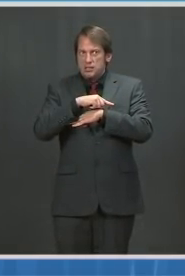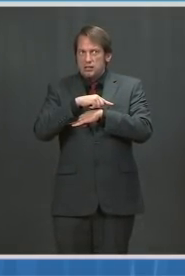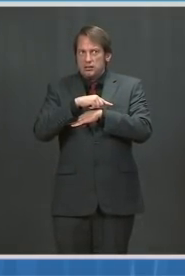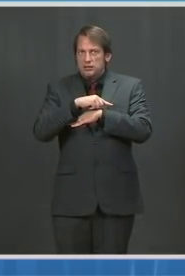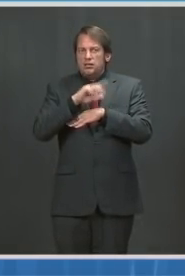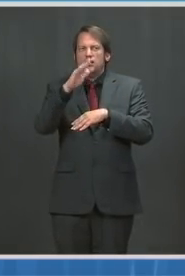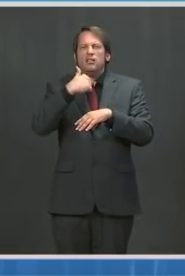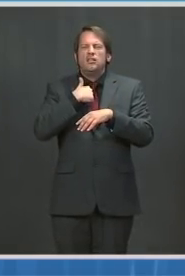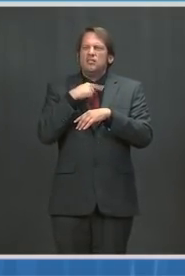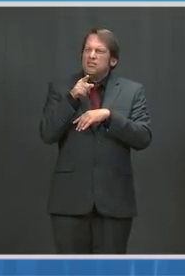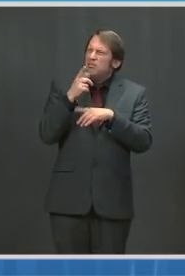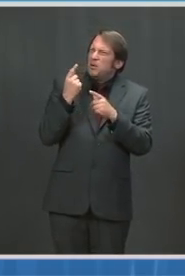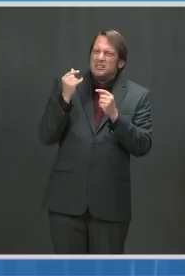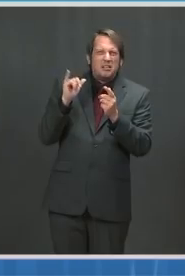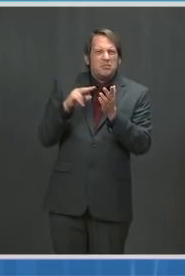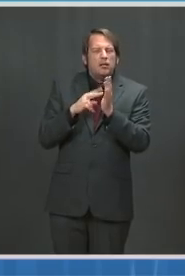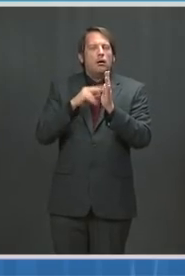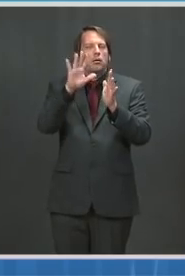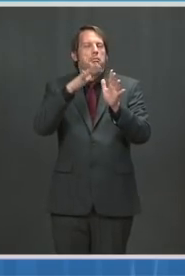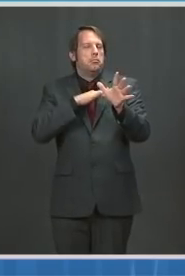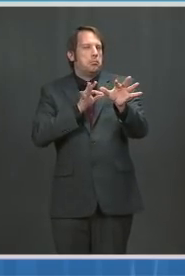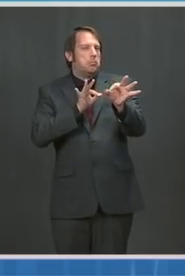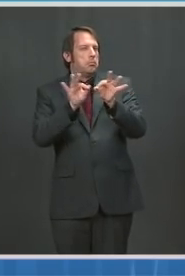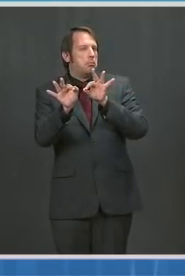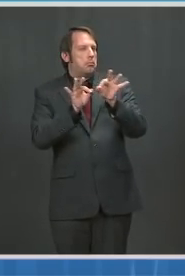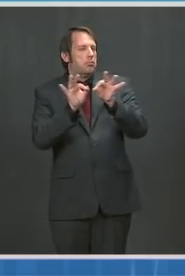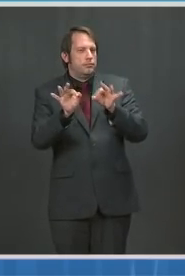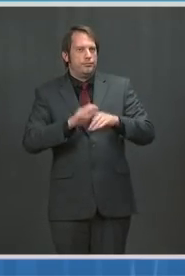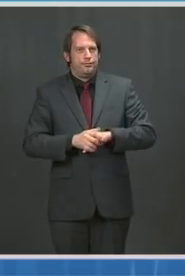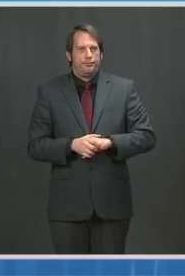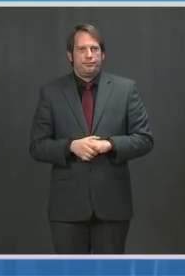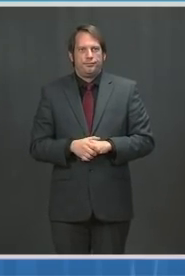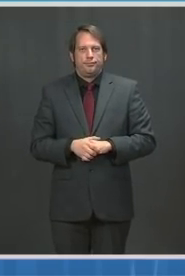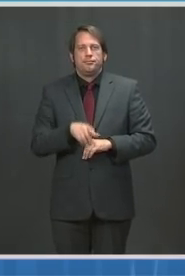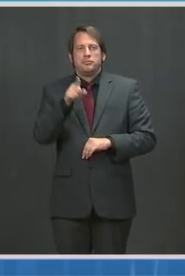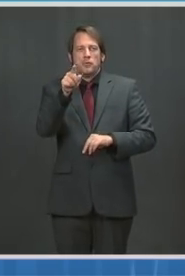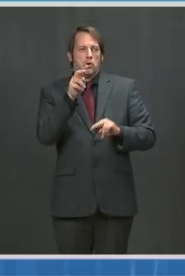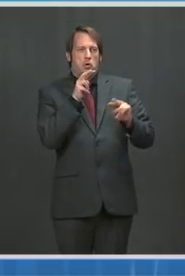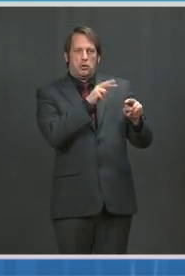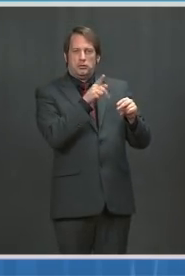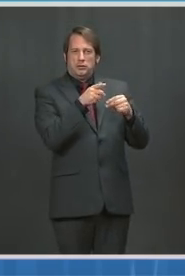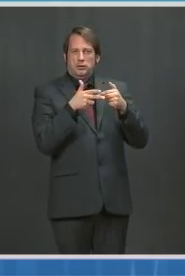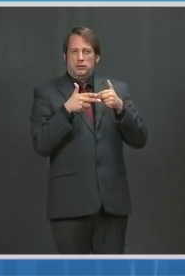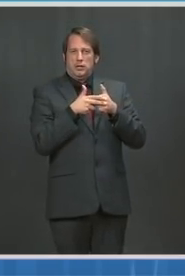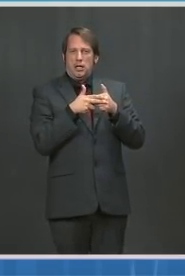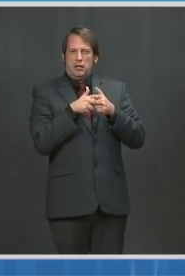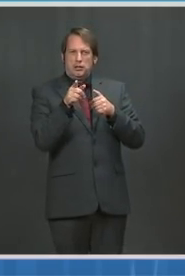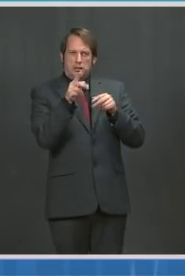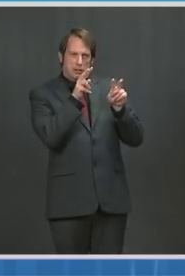Next slide. If you look at this slide -- just follow it going from the left to the right --